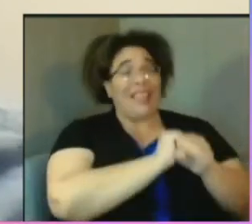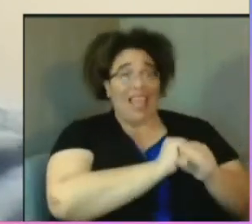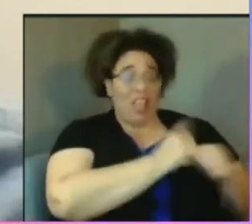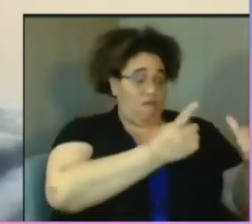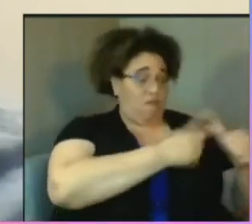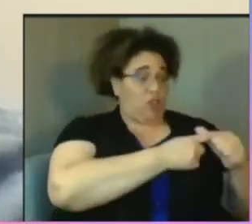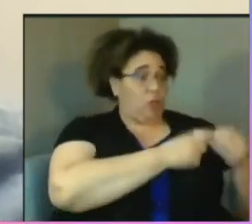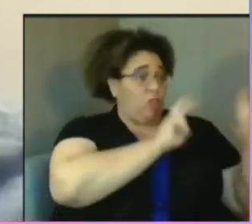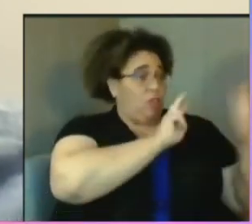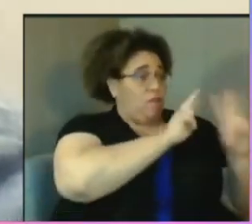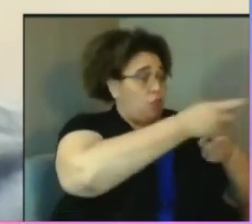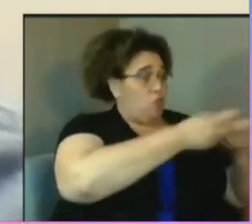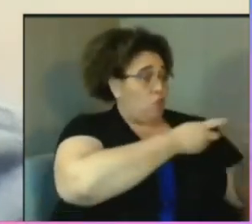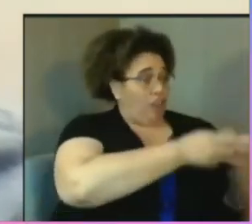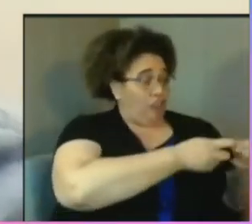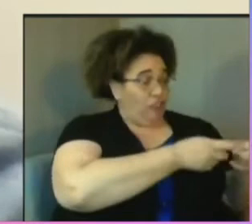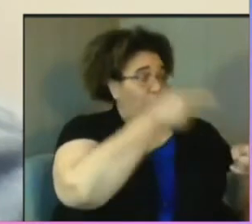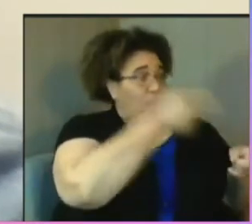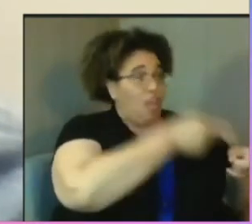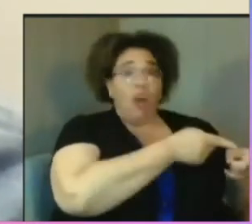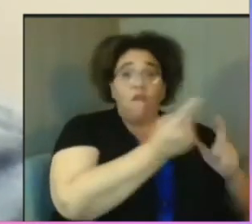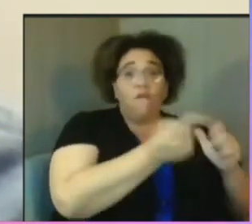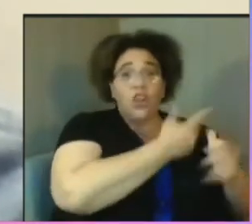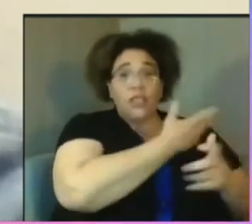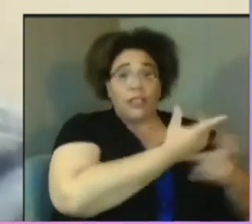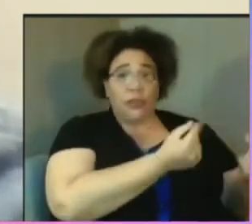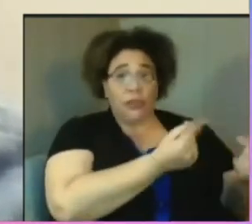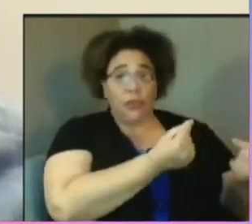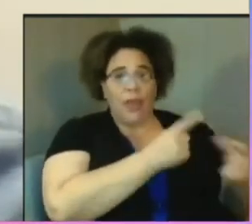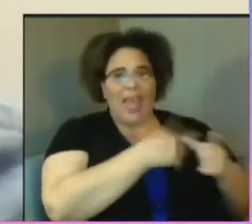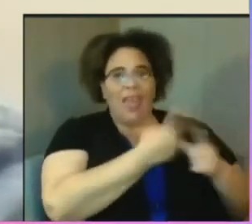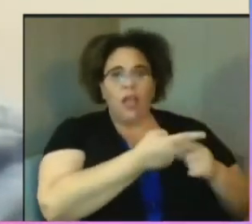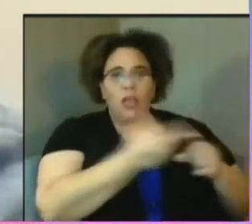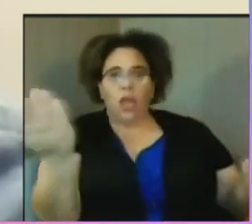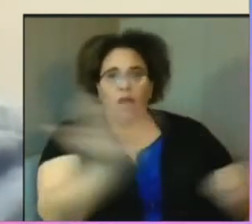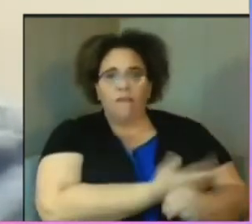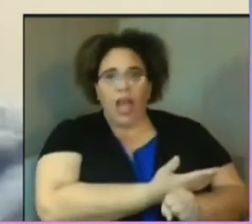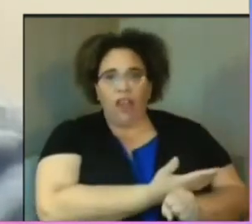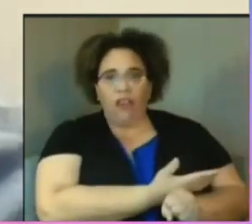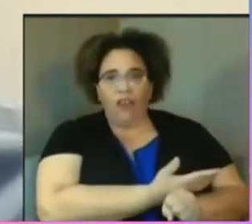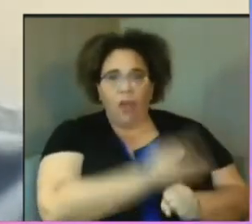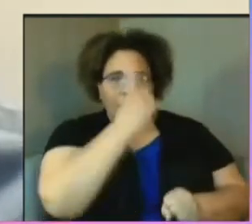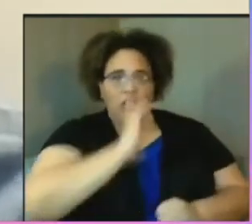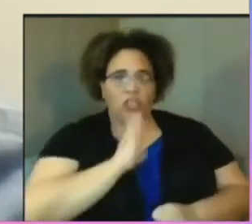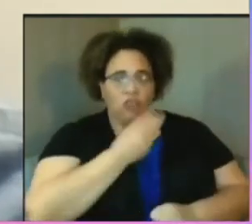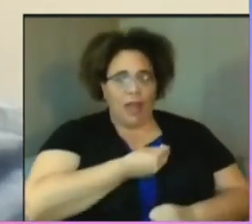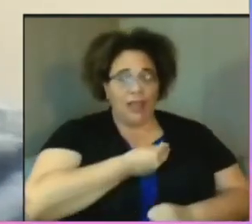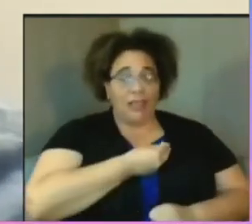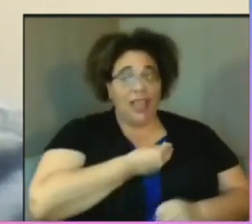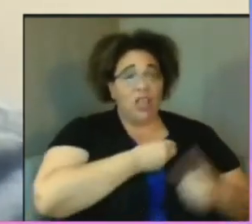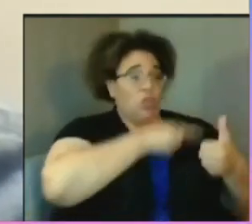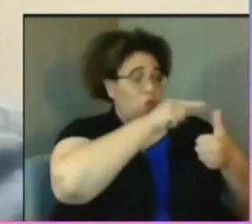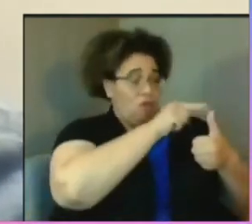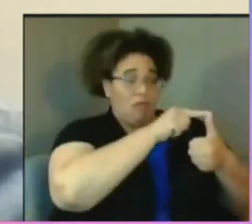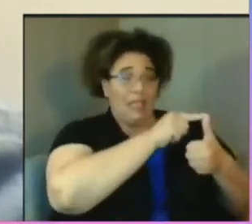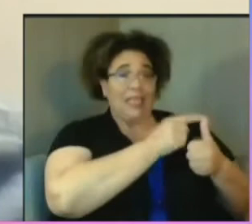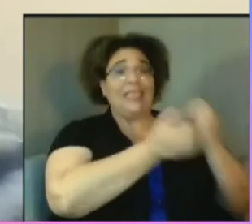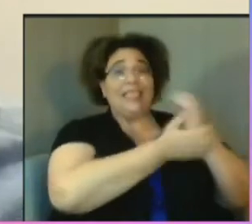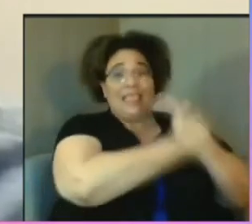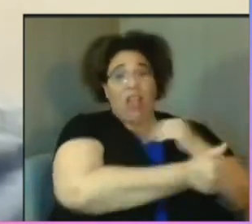fired because she's trans, and she took that into her second calling which was really to build a movement for trans justice